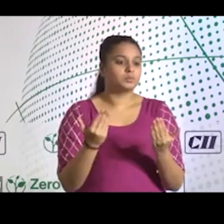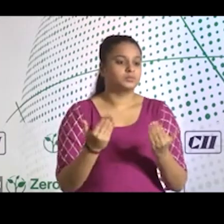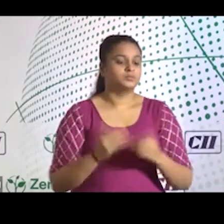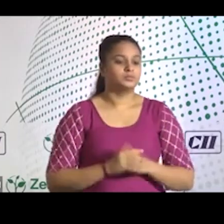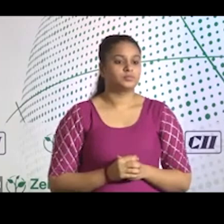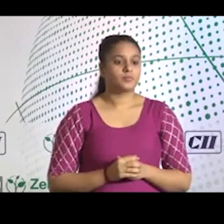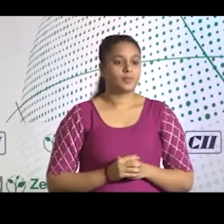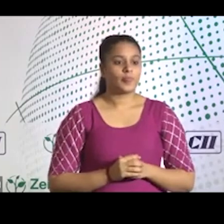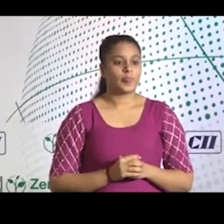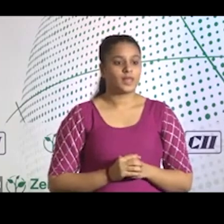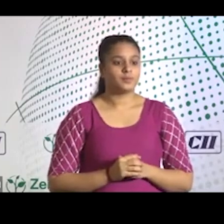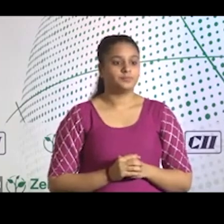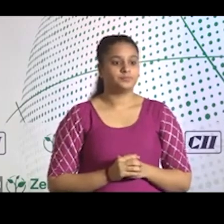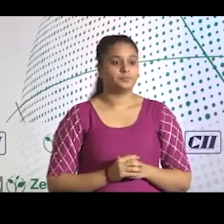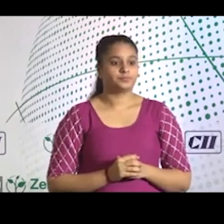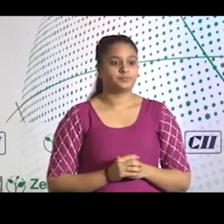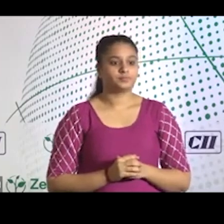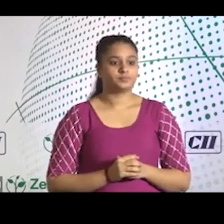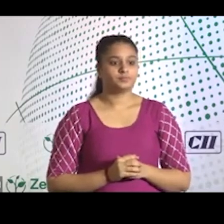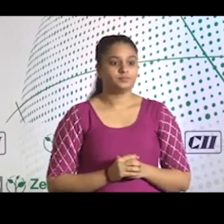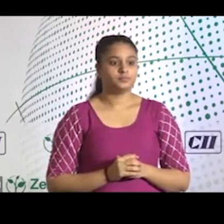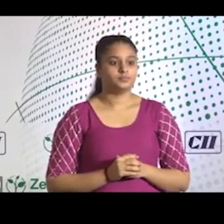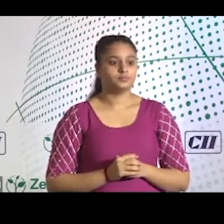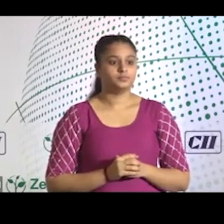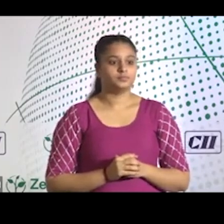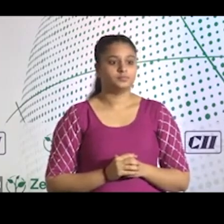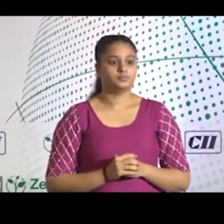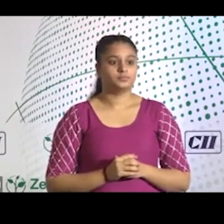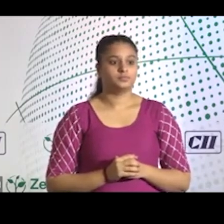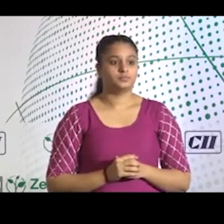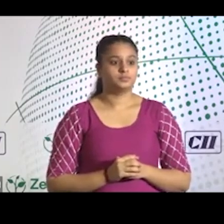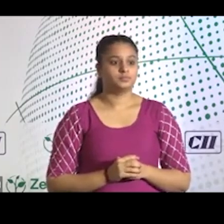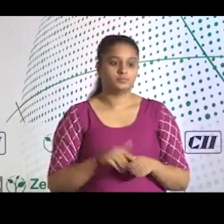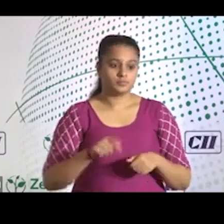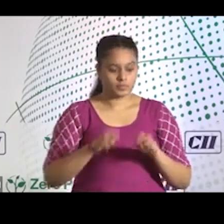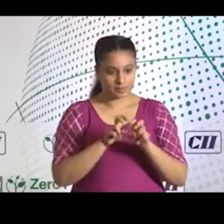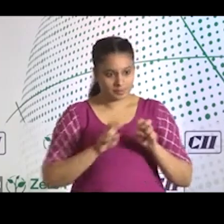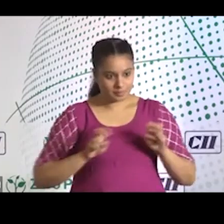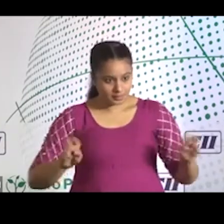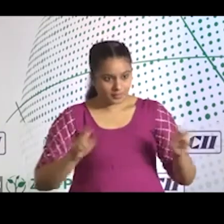And it is panel. We have panelists who have multiple years